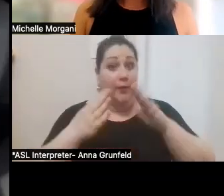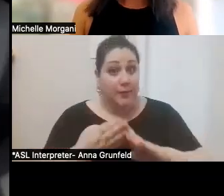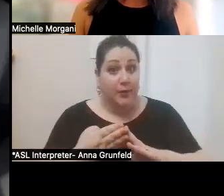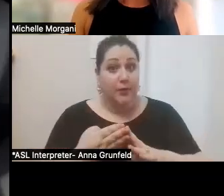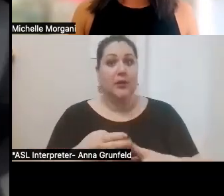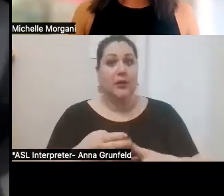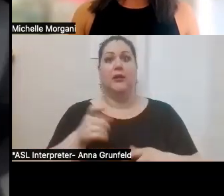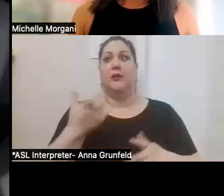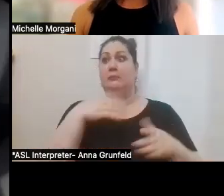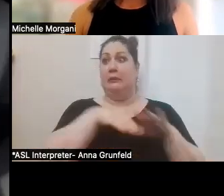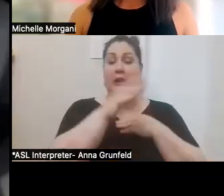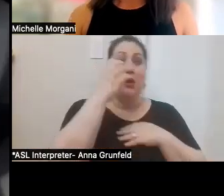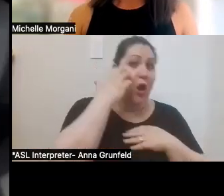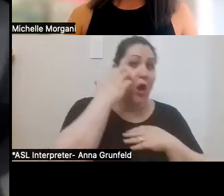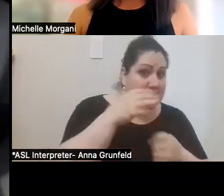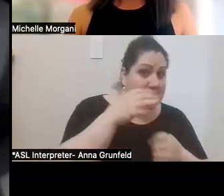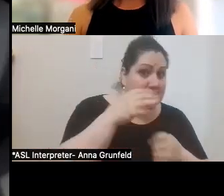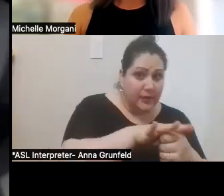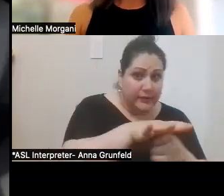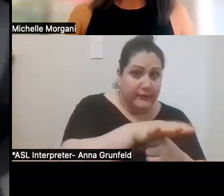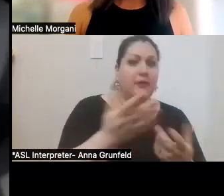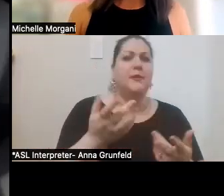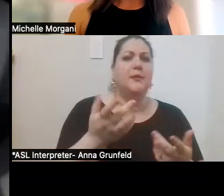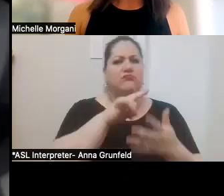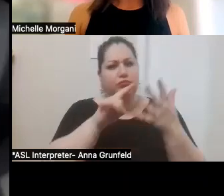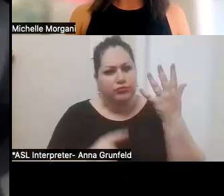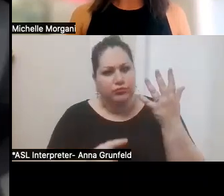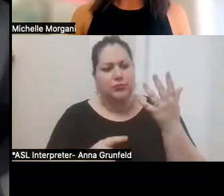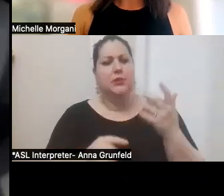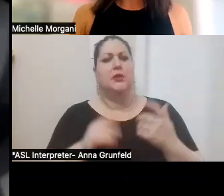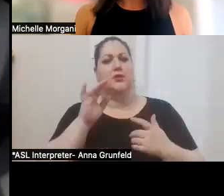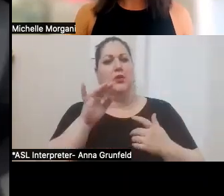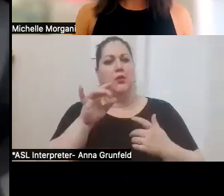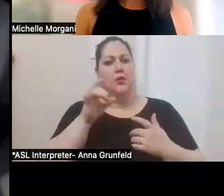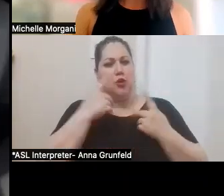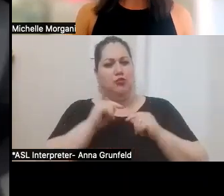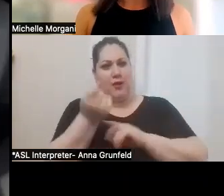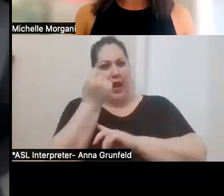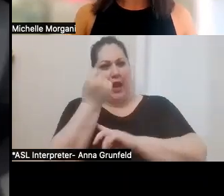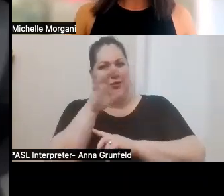So, we're really trying to capture the actual environment pieces here as well.